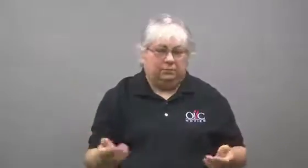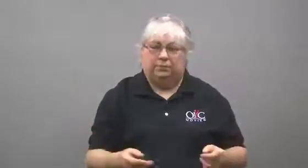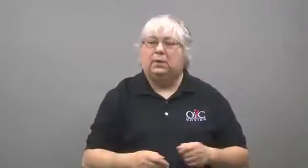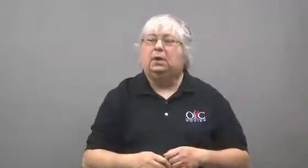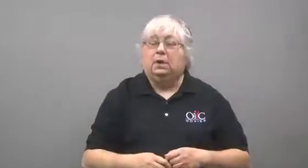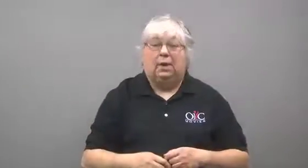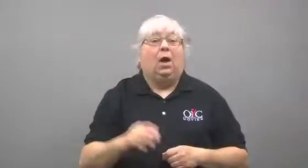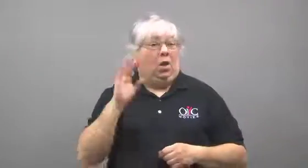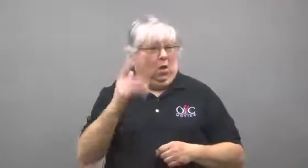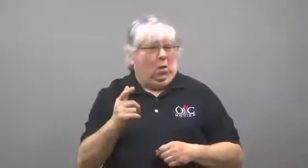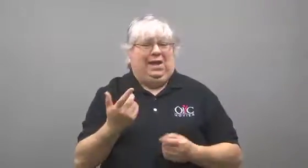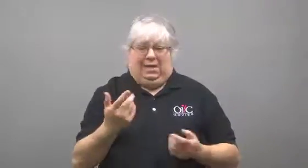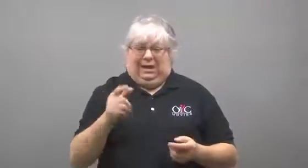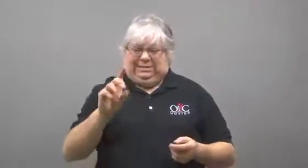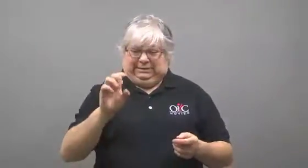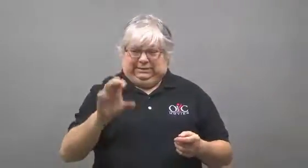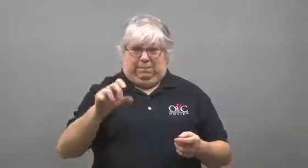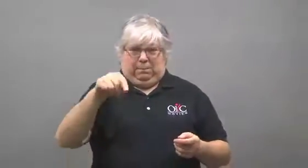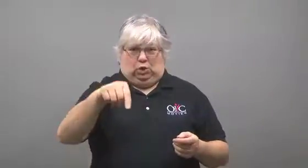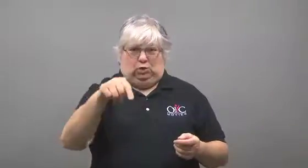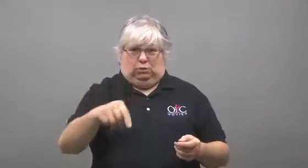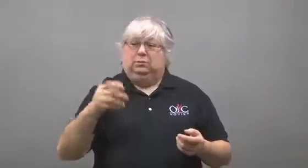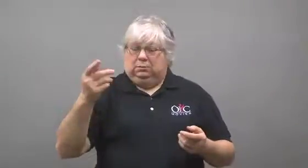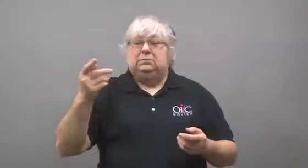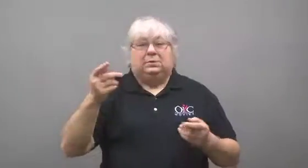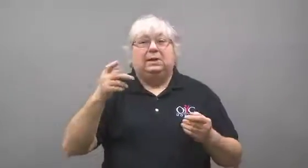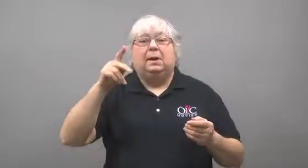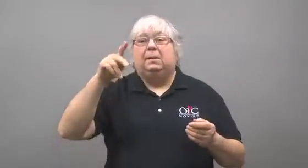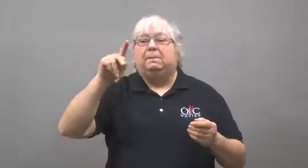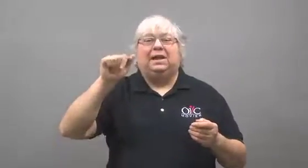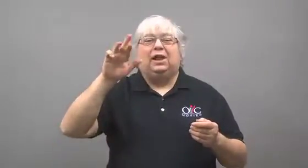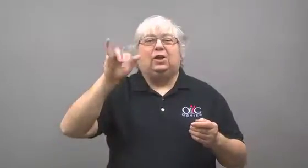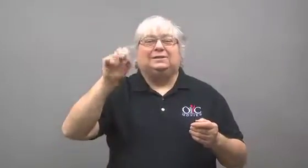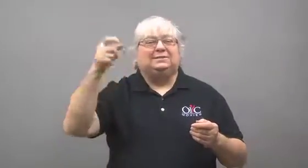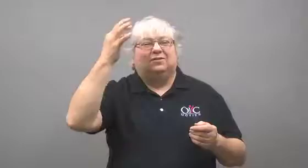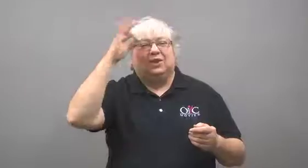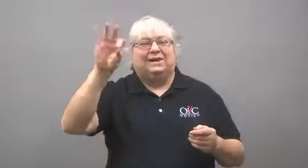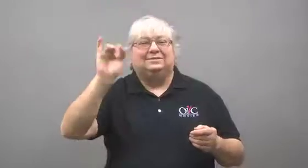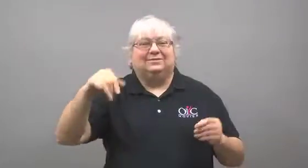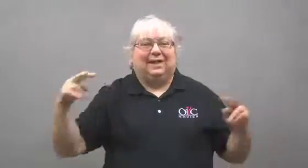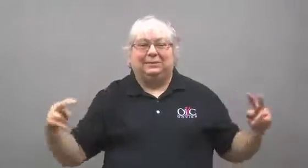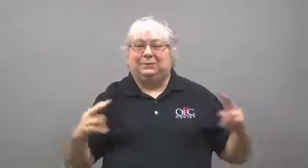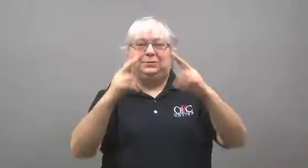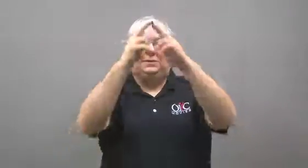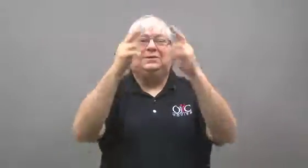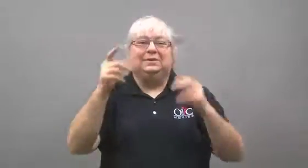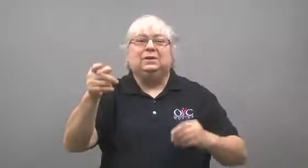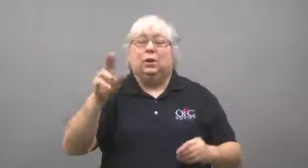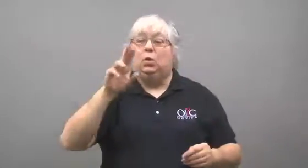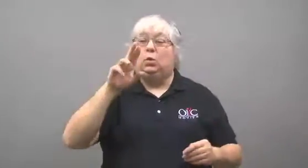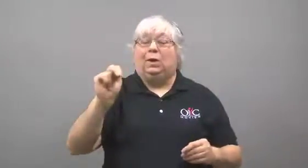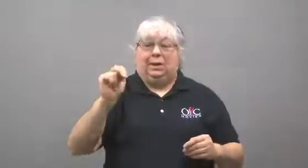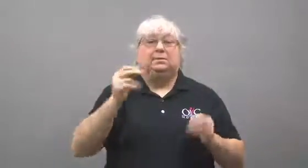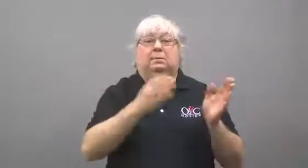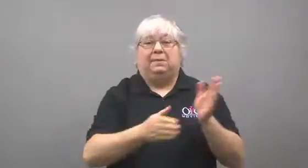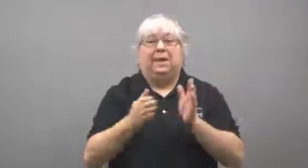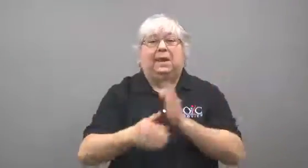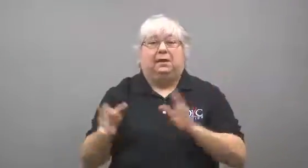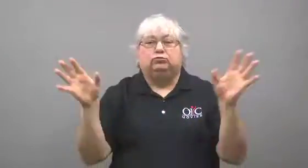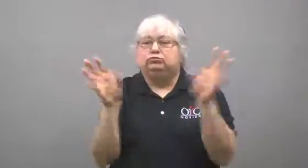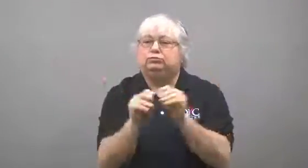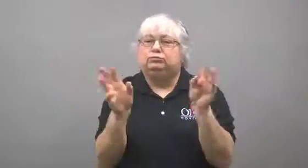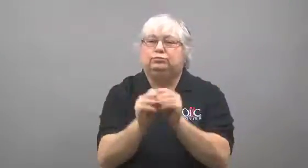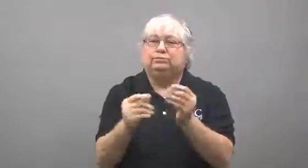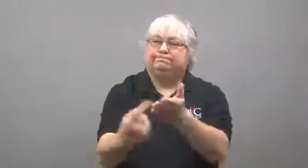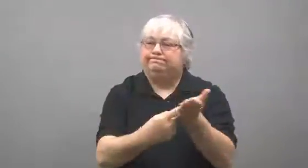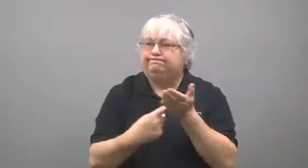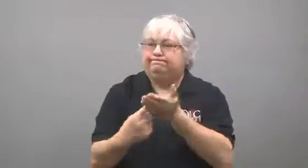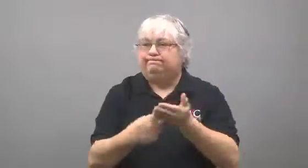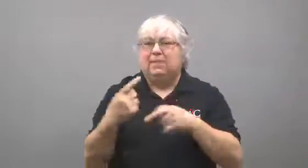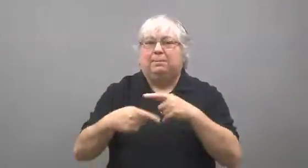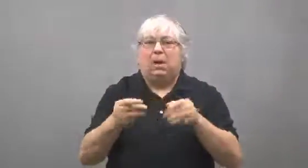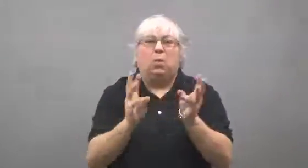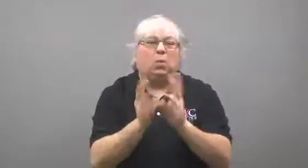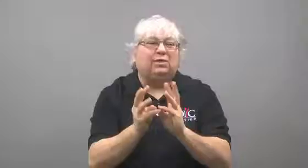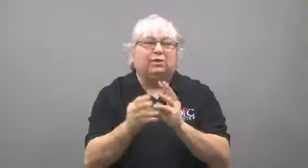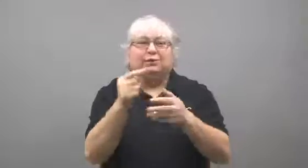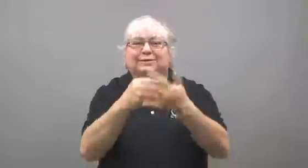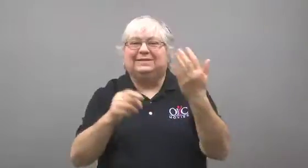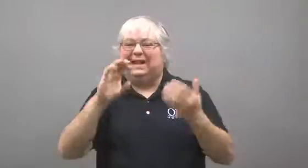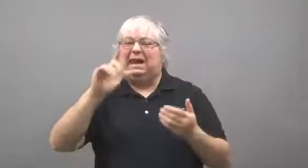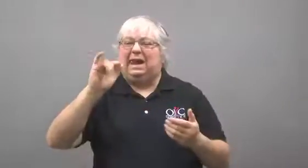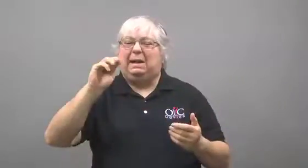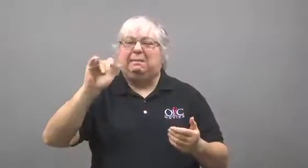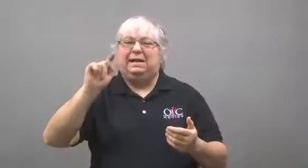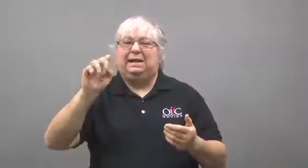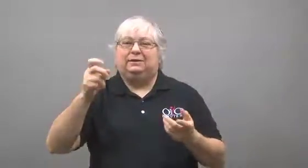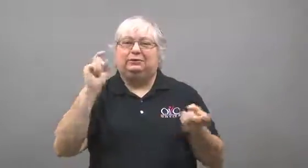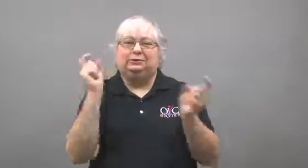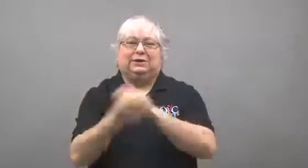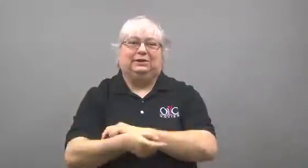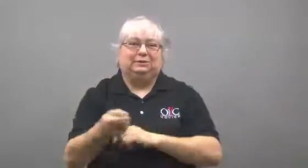There will be a UN conference on climate change in Paris this coming December.